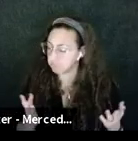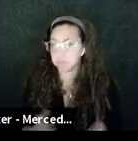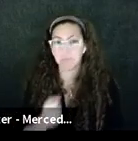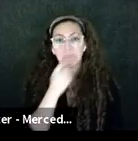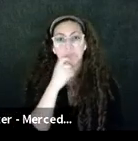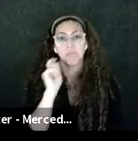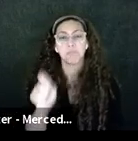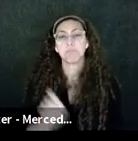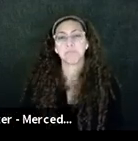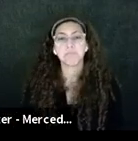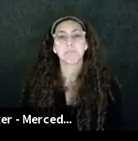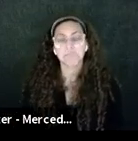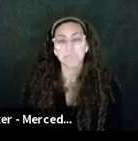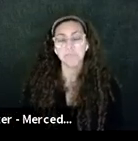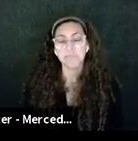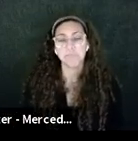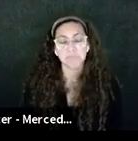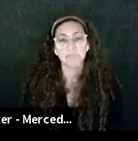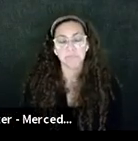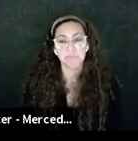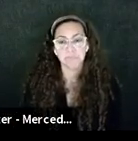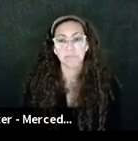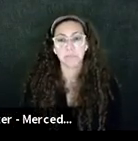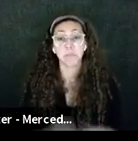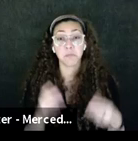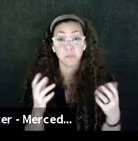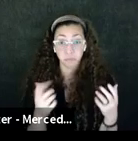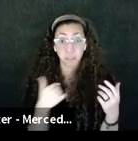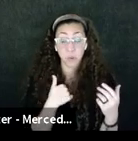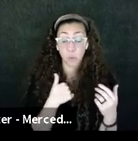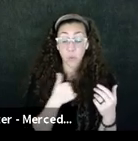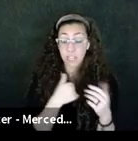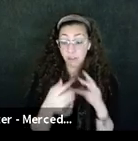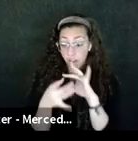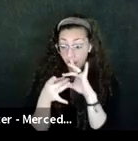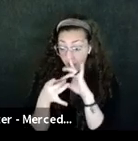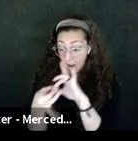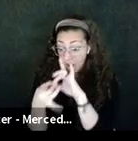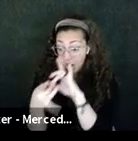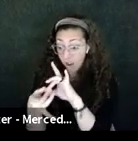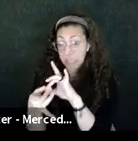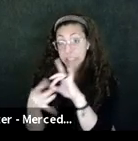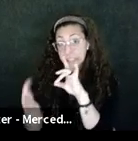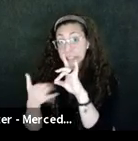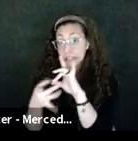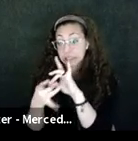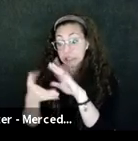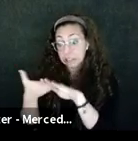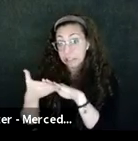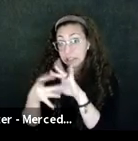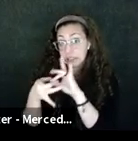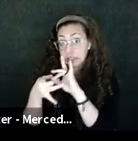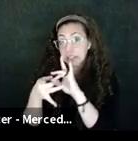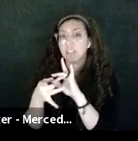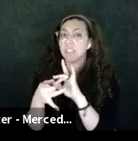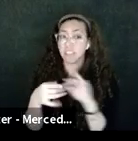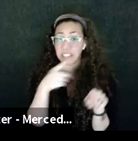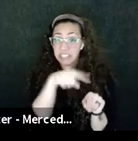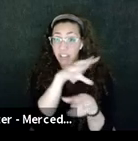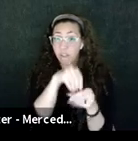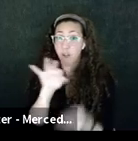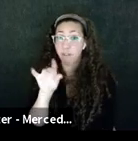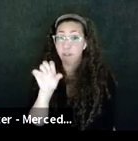Jason Williams: Trajectory and building and maintaining relationships is really something that foster youth tend to struggle with. They're really, really.